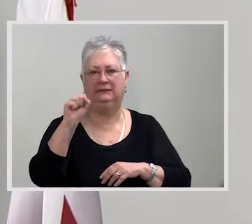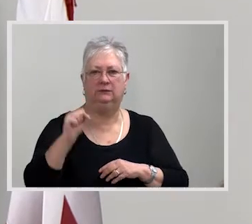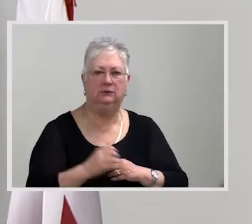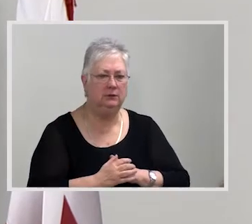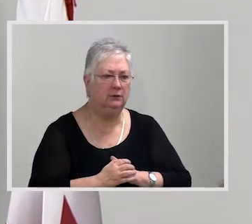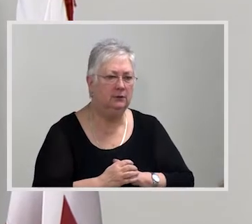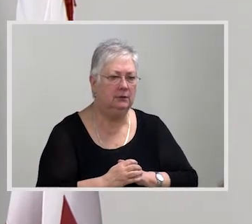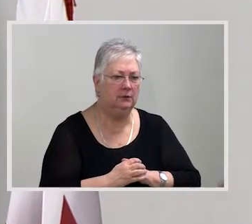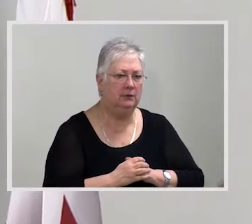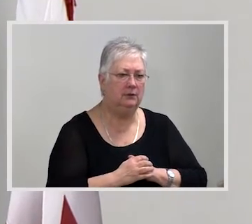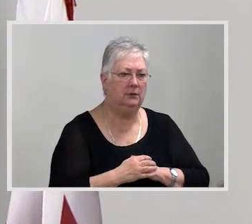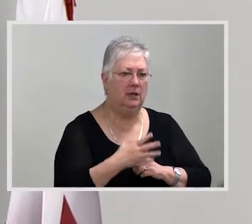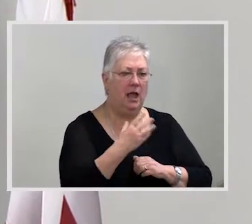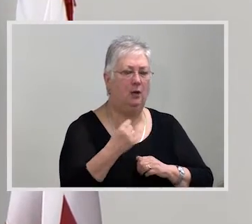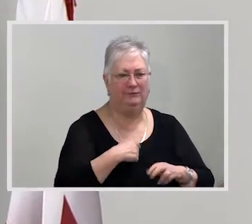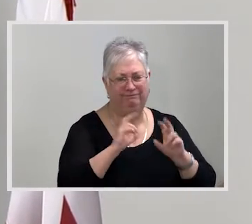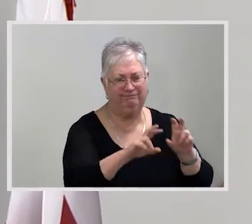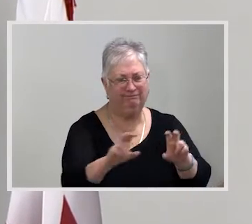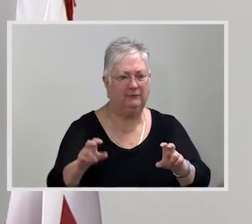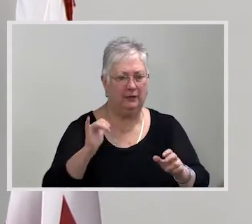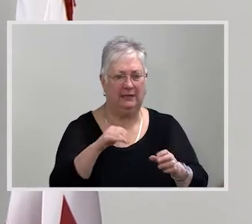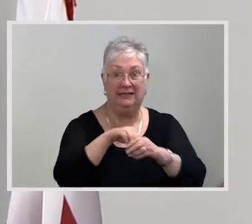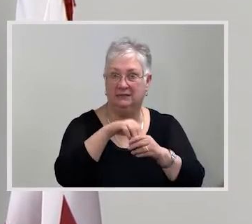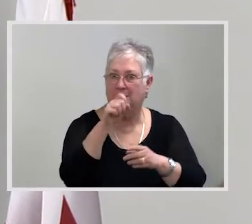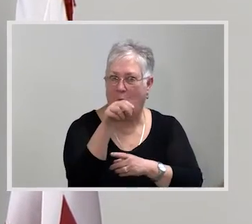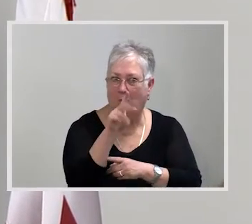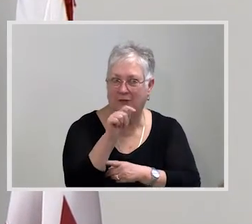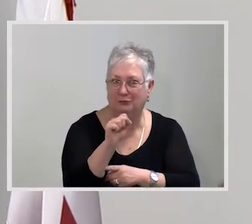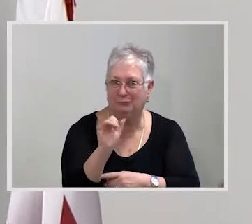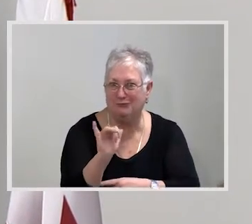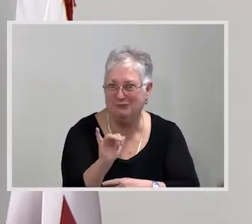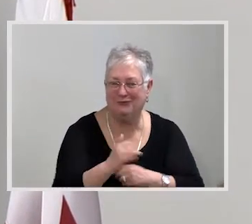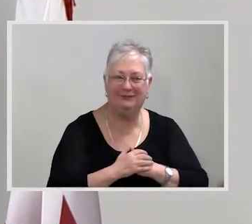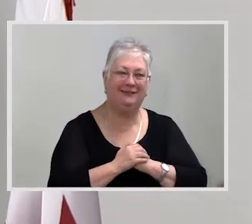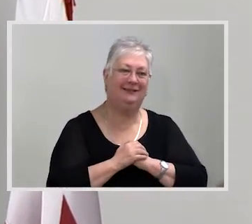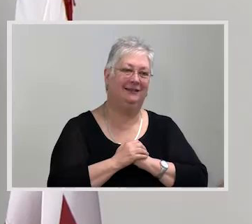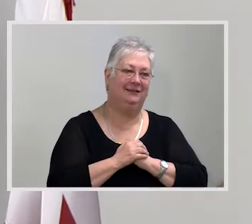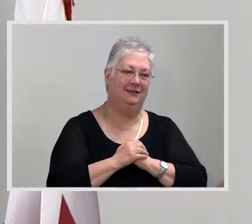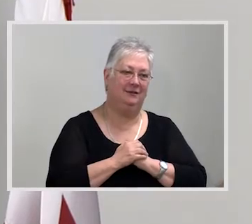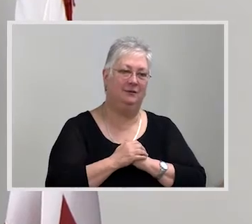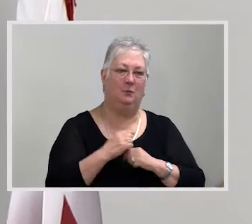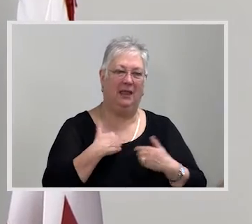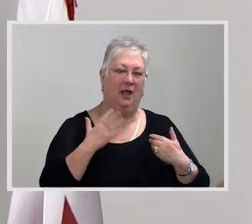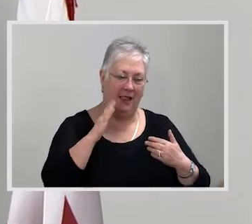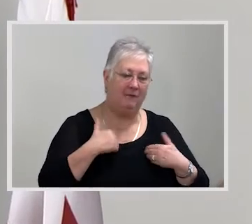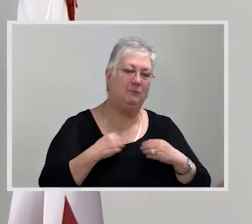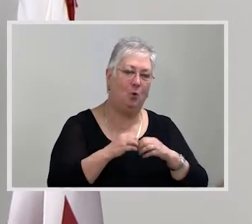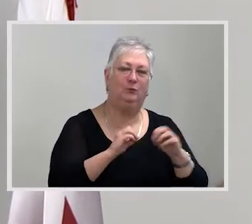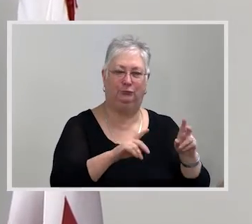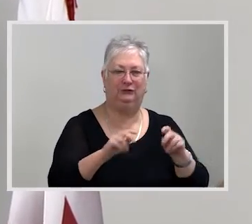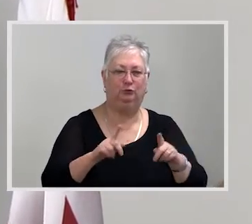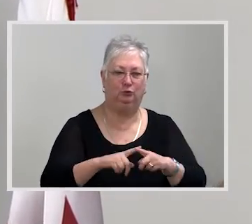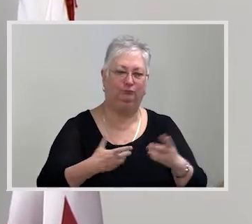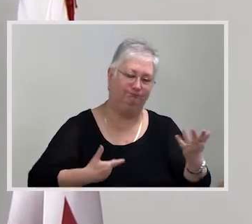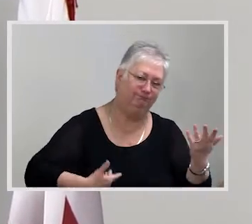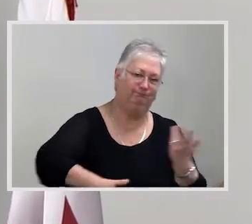OVER $60 MILLION ALREADY INVESTED. SO MORE OPPORTUNITIES FOR JOBS AND ECONOMIC DEVELOPMENT.